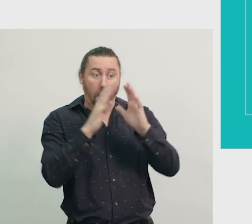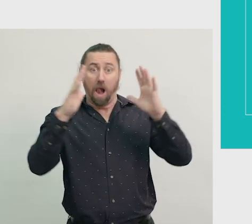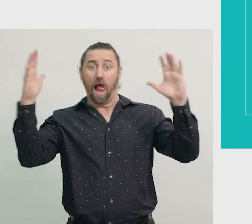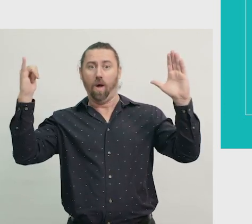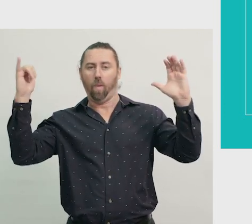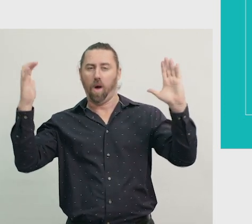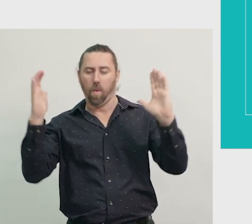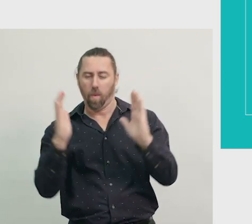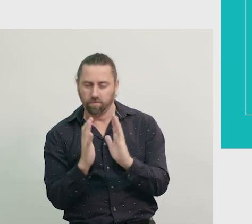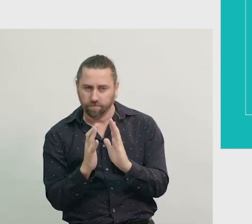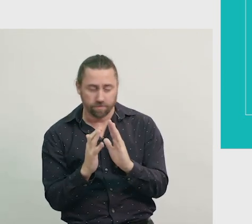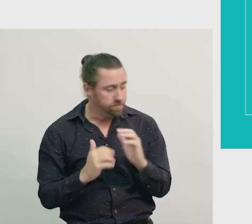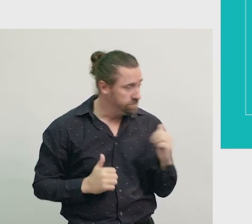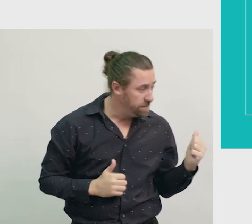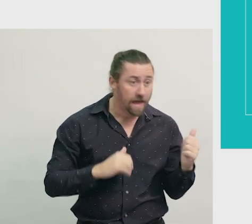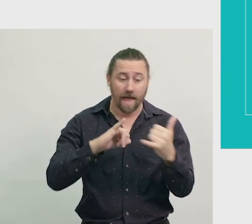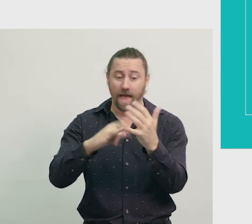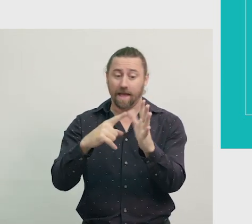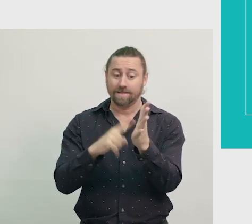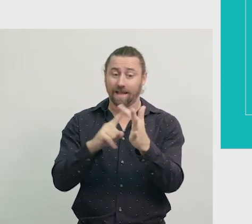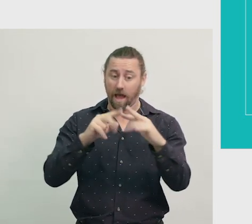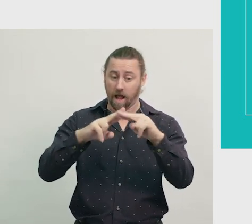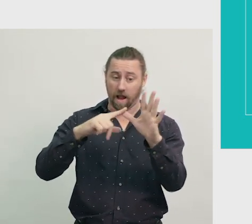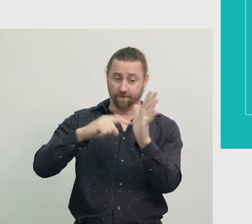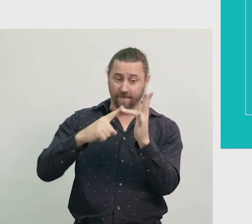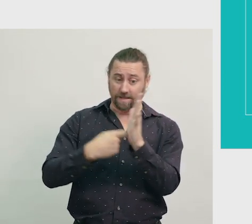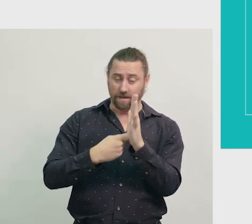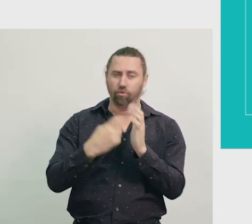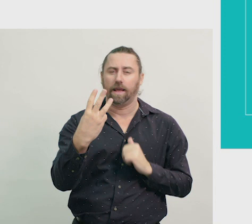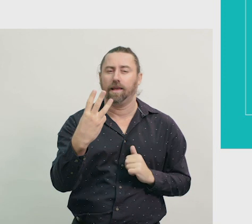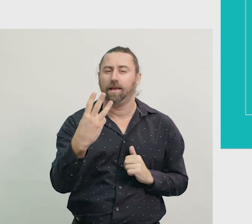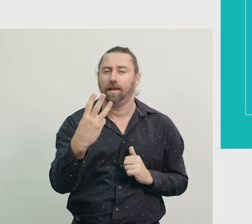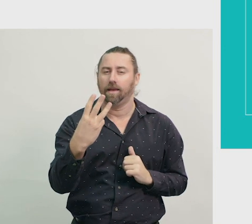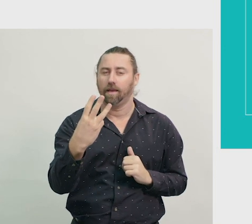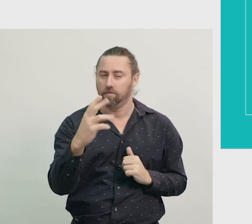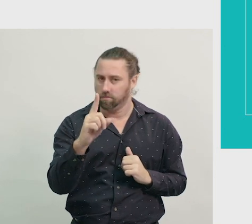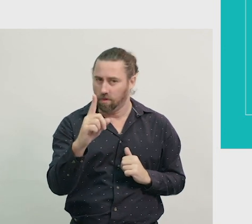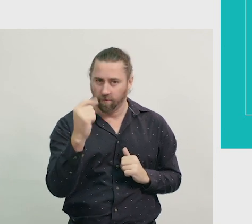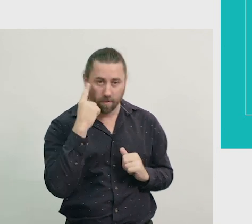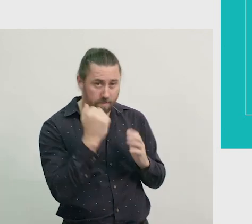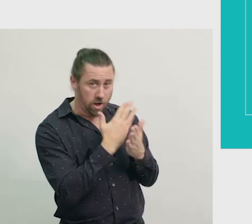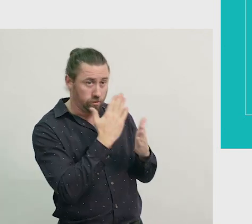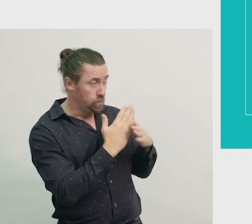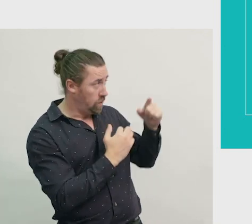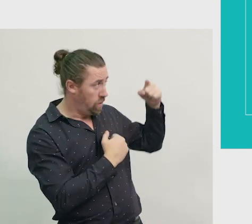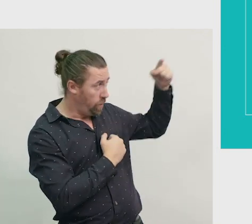so I think the scale factor is 3. We need to check it by comparing the shape’s widths.